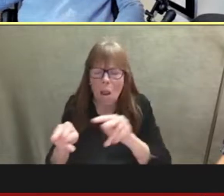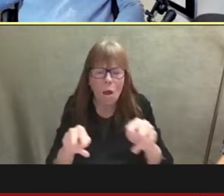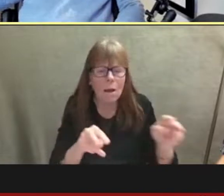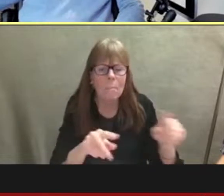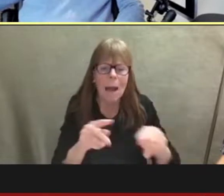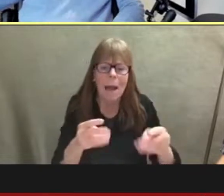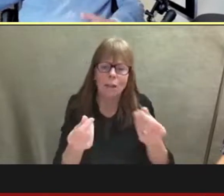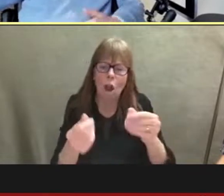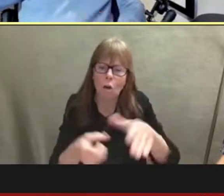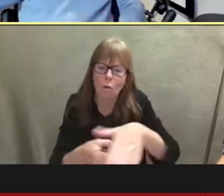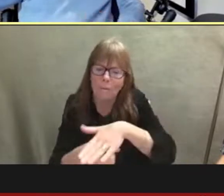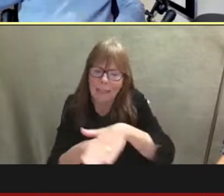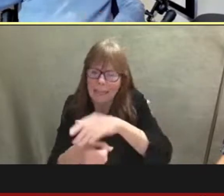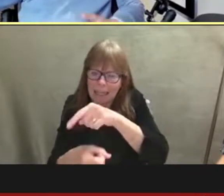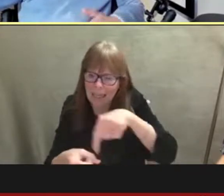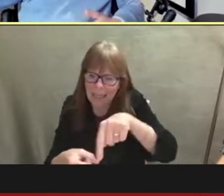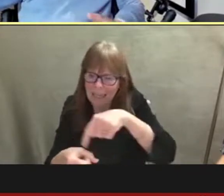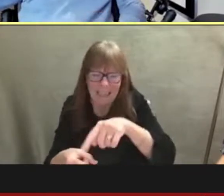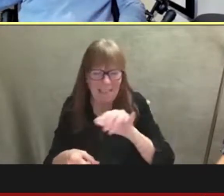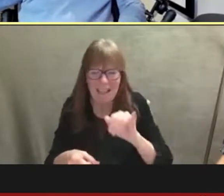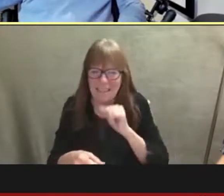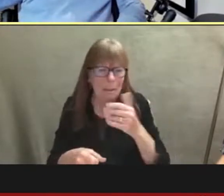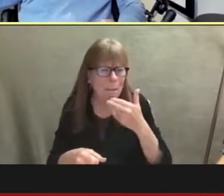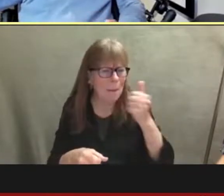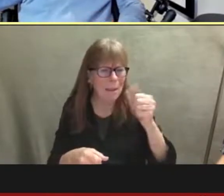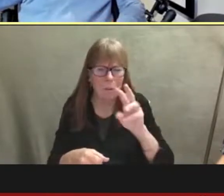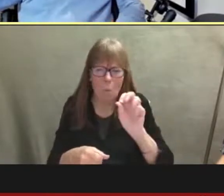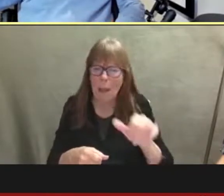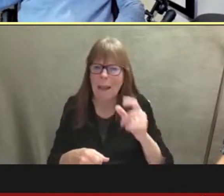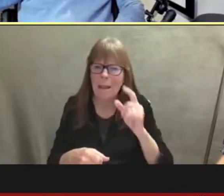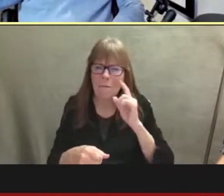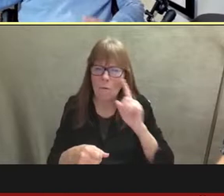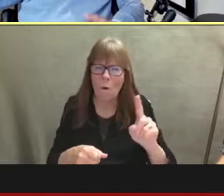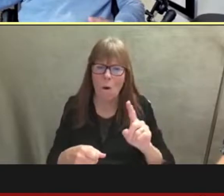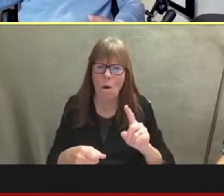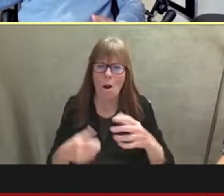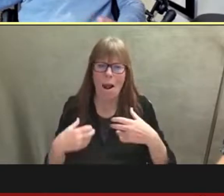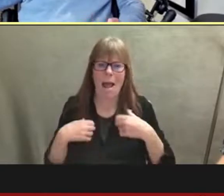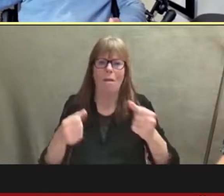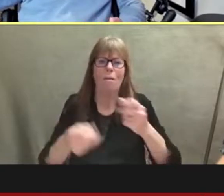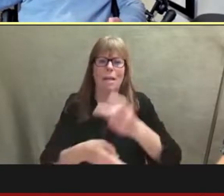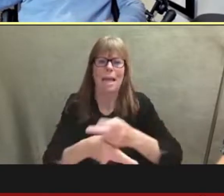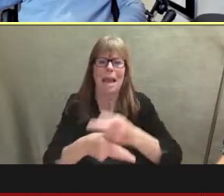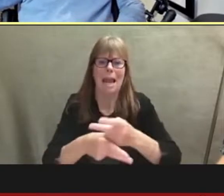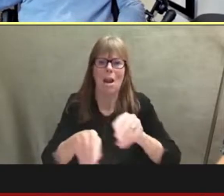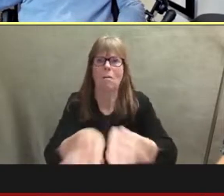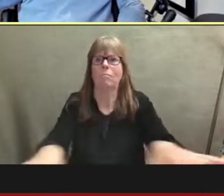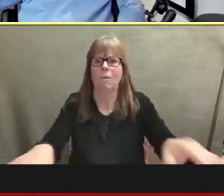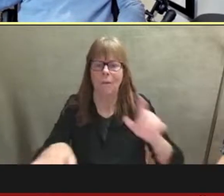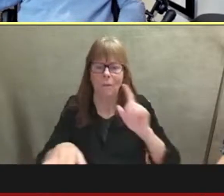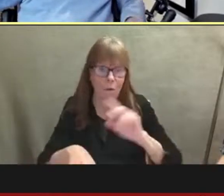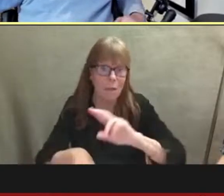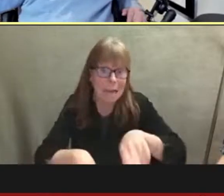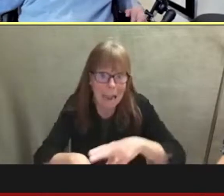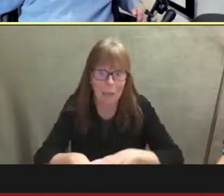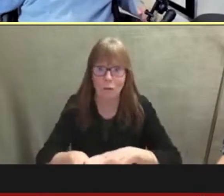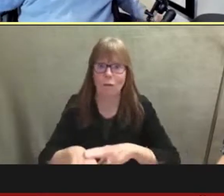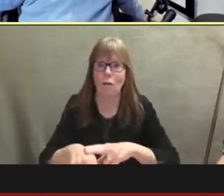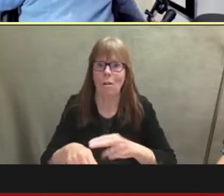which is not [an] applicable way to providing equitable healthcare to the National Community of People with Disabilities. So it's a way of bypassing